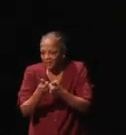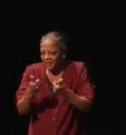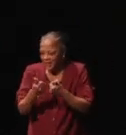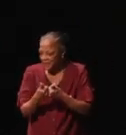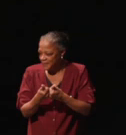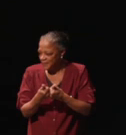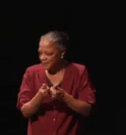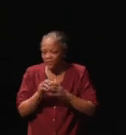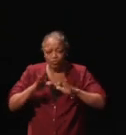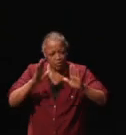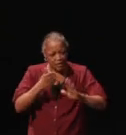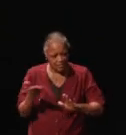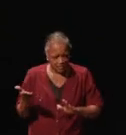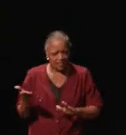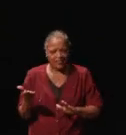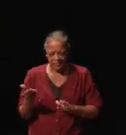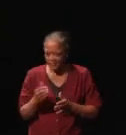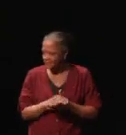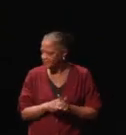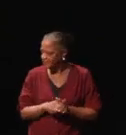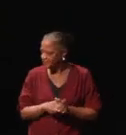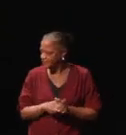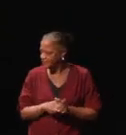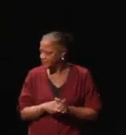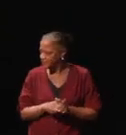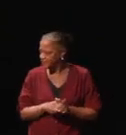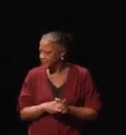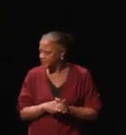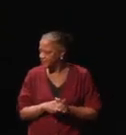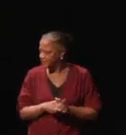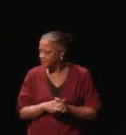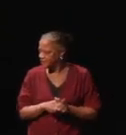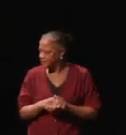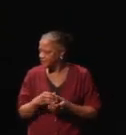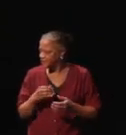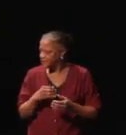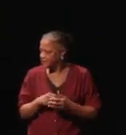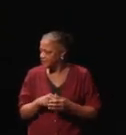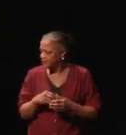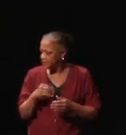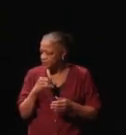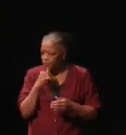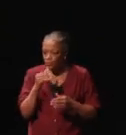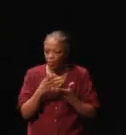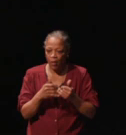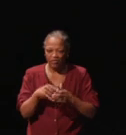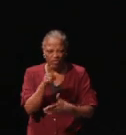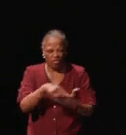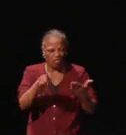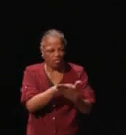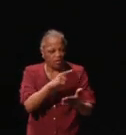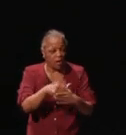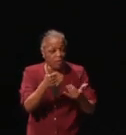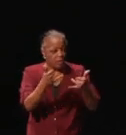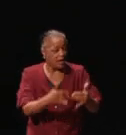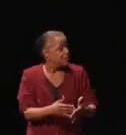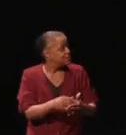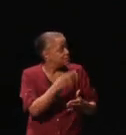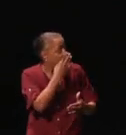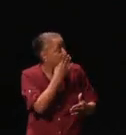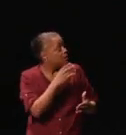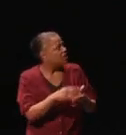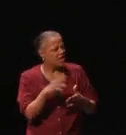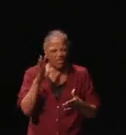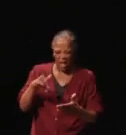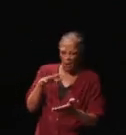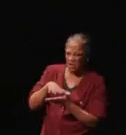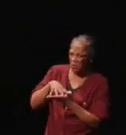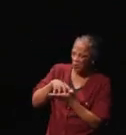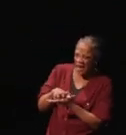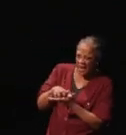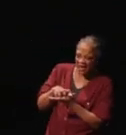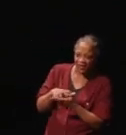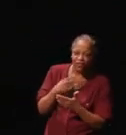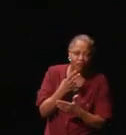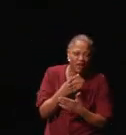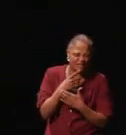Good to think of the right overwriting players at least on the easiest level like snowing.